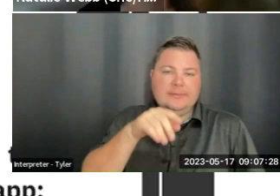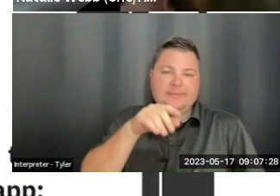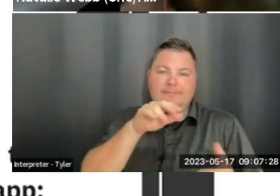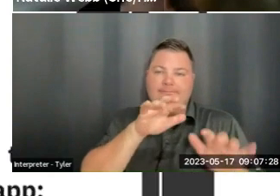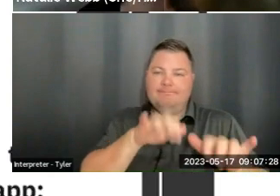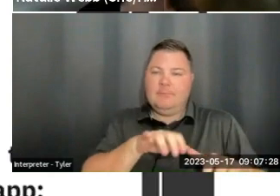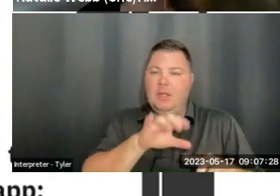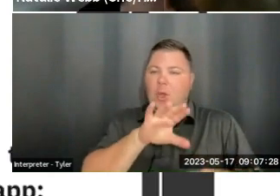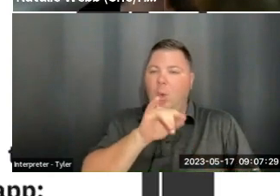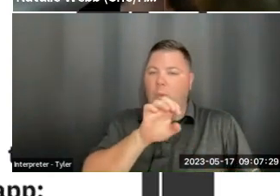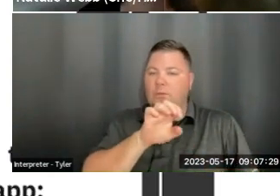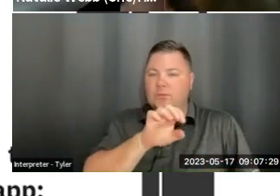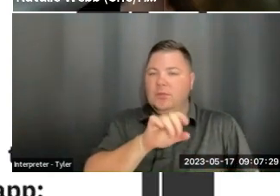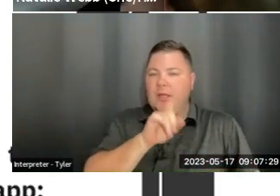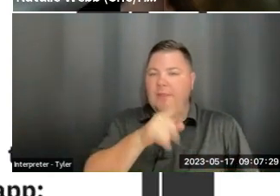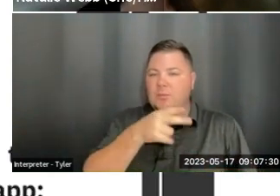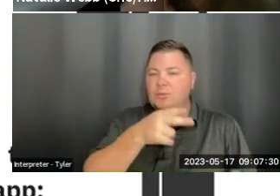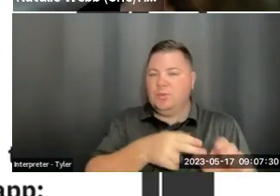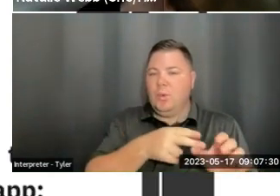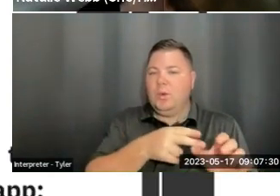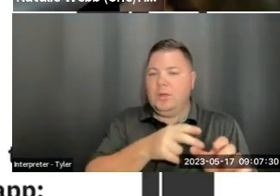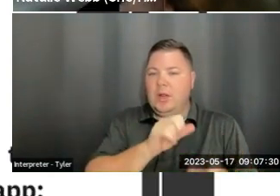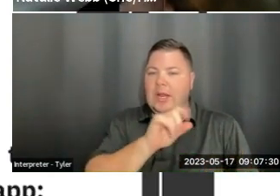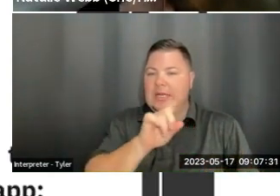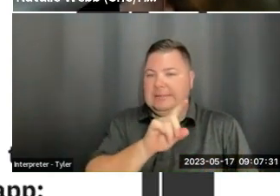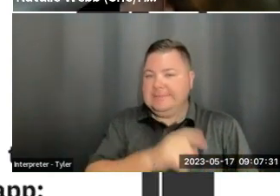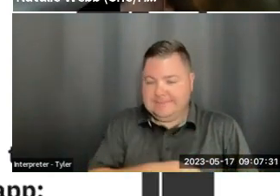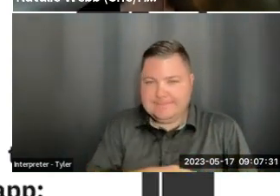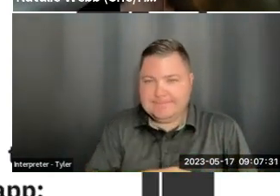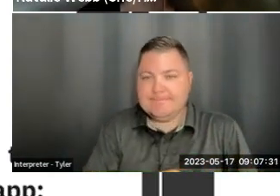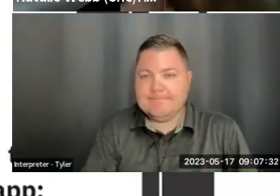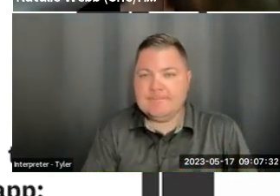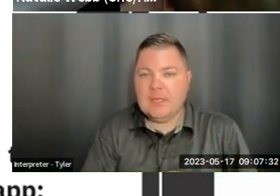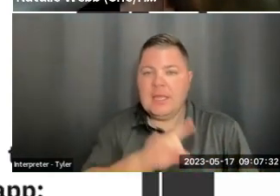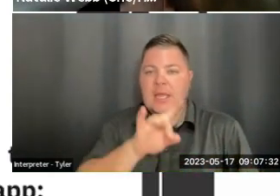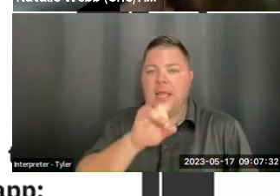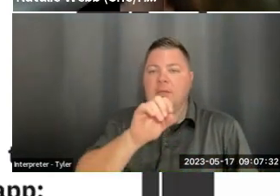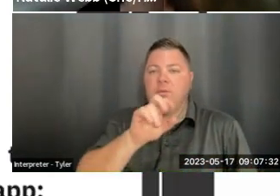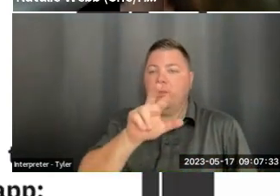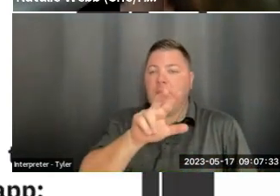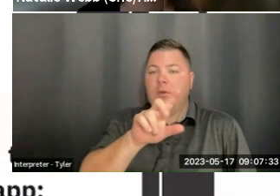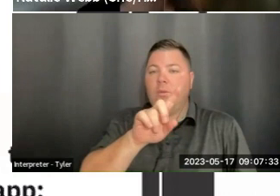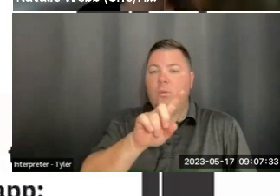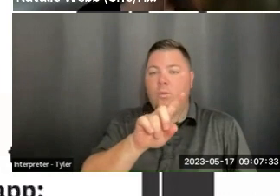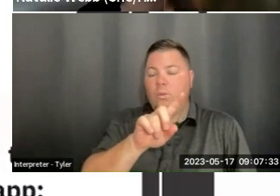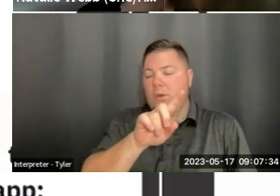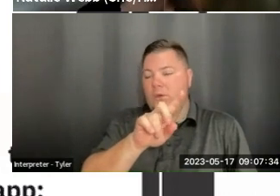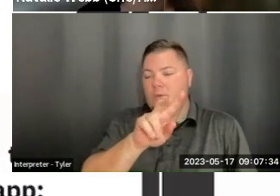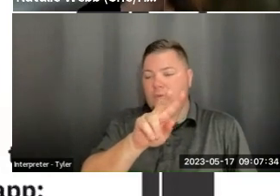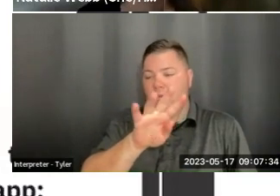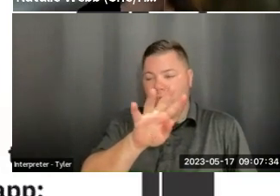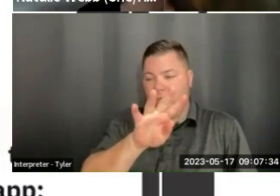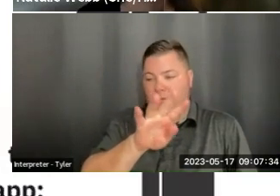you and select join live event. If you have the live voice app, enter